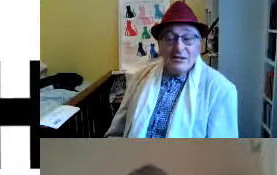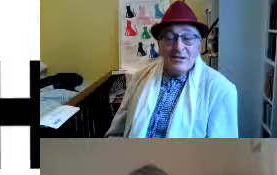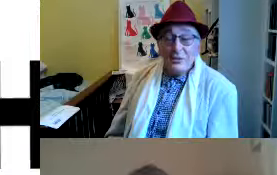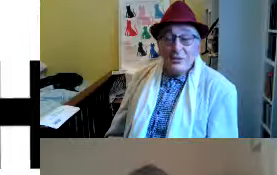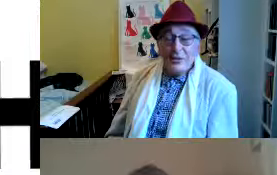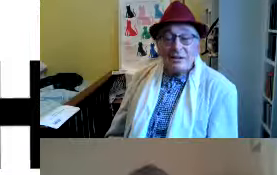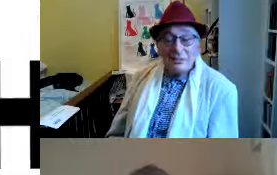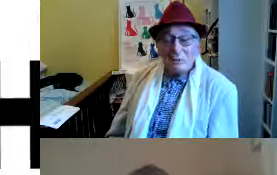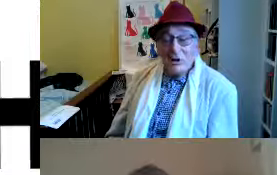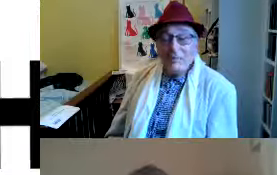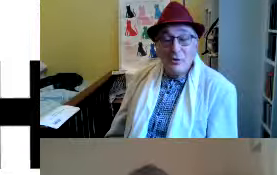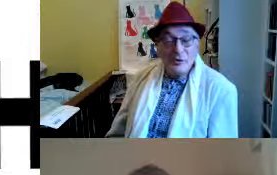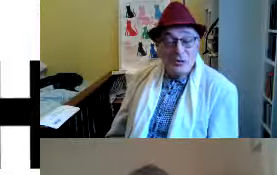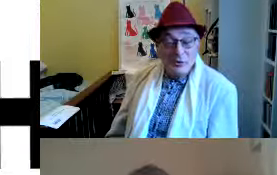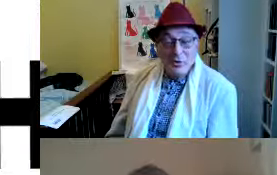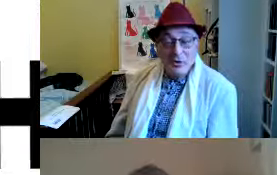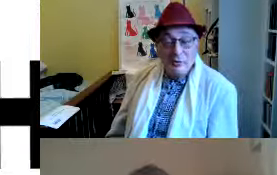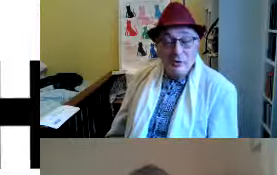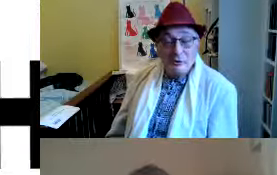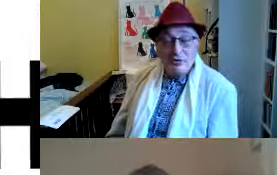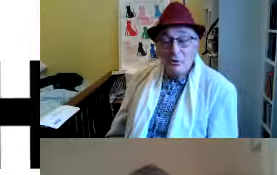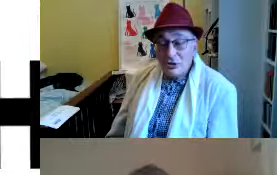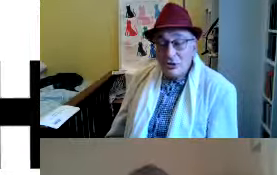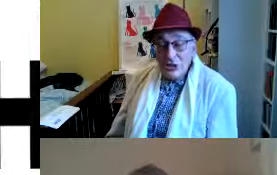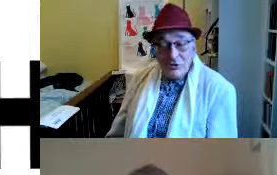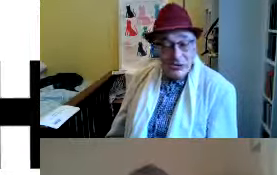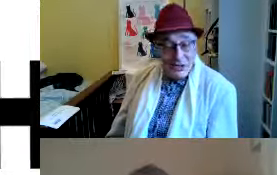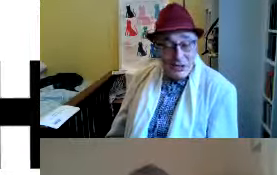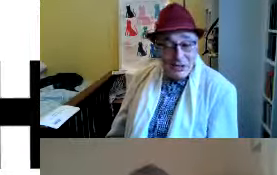so that seemed quite important that we there was a sort of secrecy that these